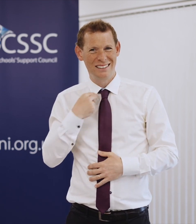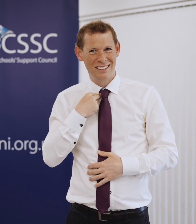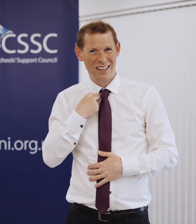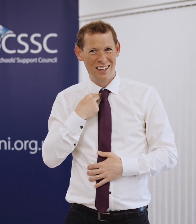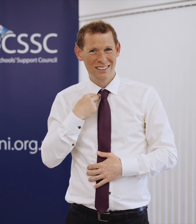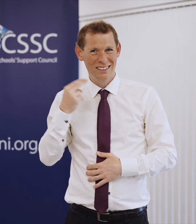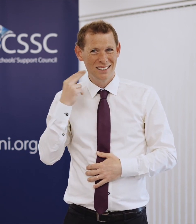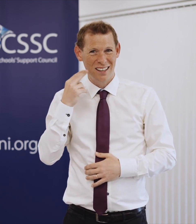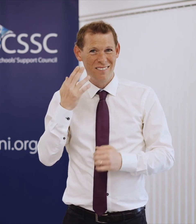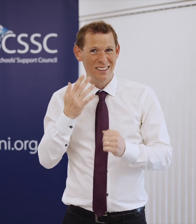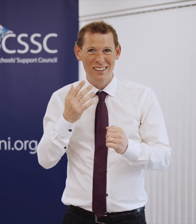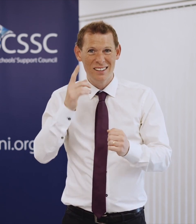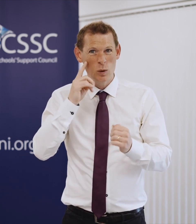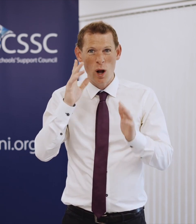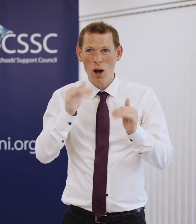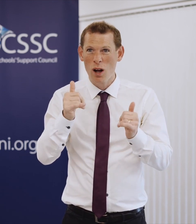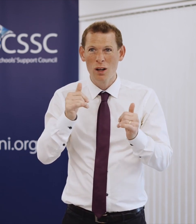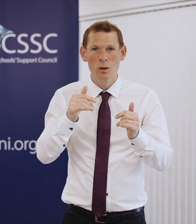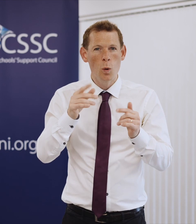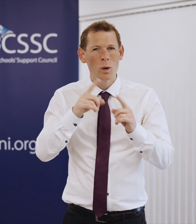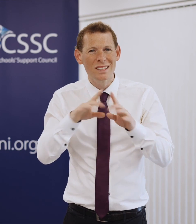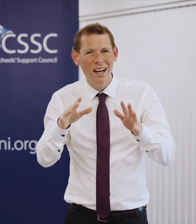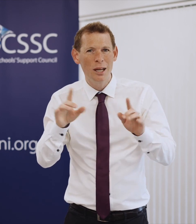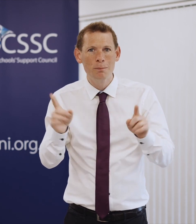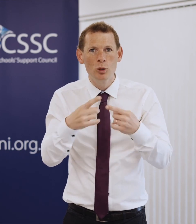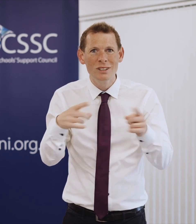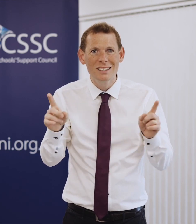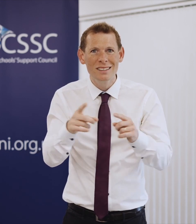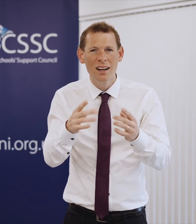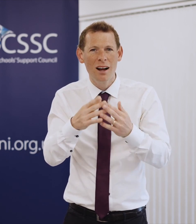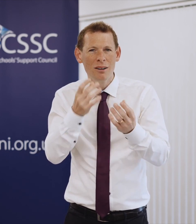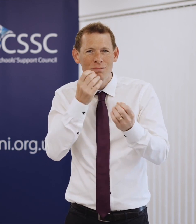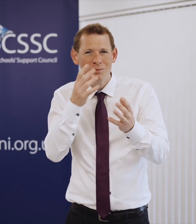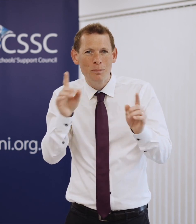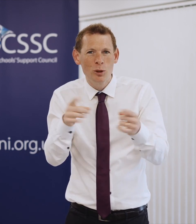Some people think that's very sad, that a deaf person can't hear music, for example,